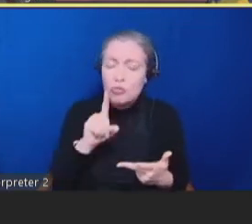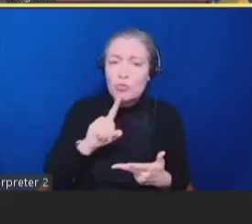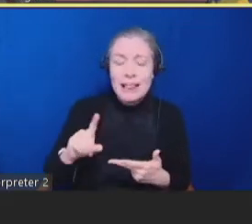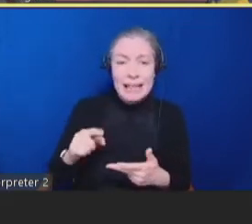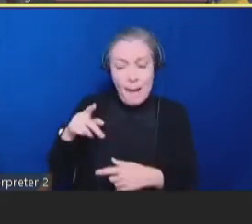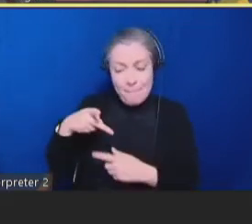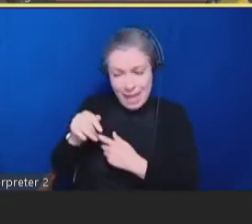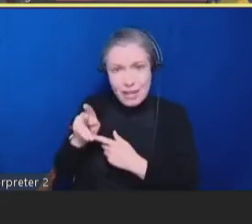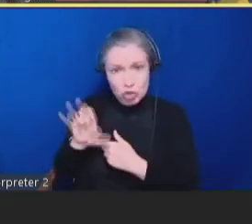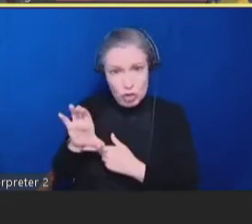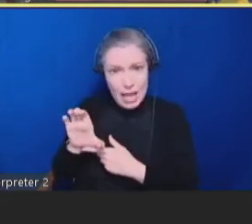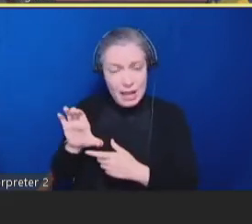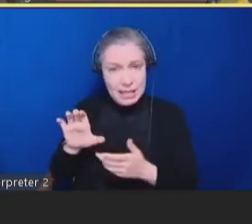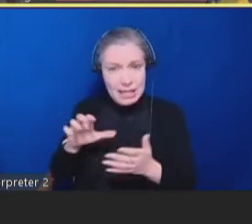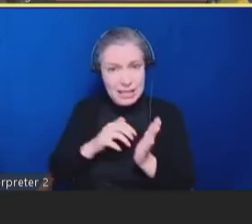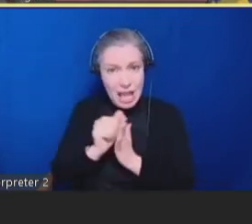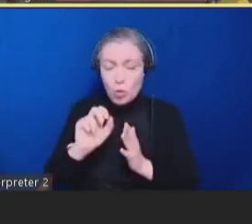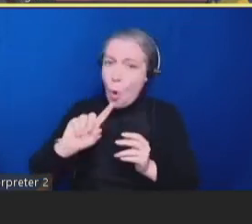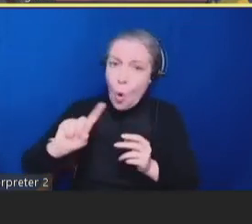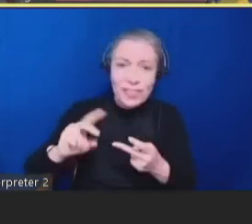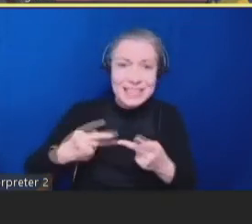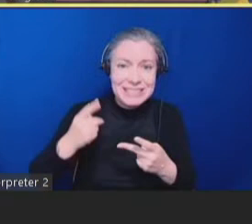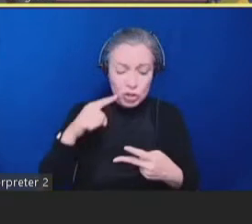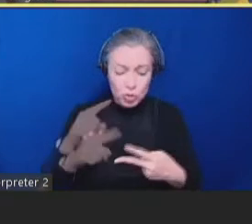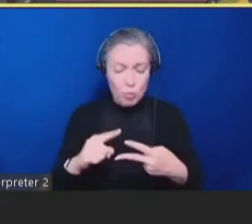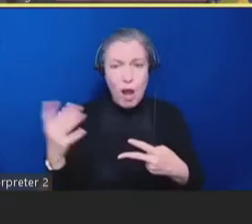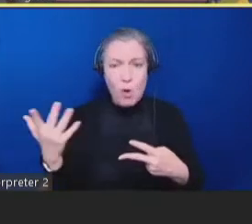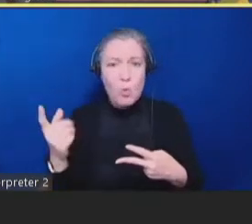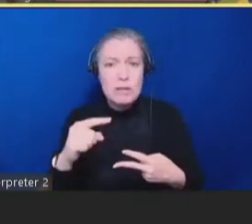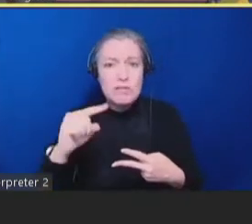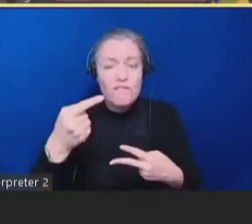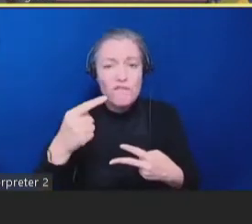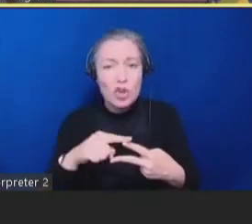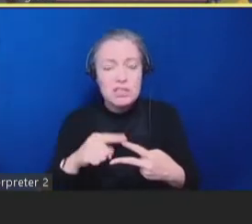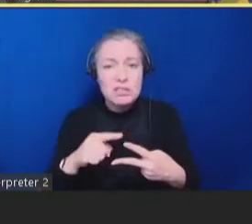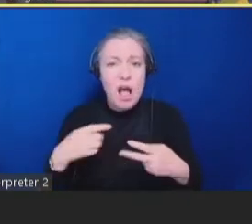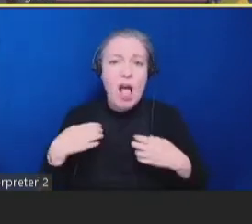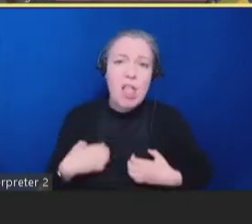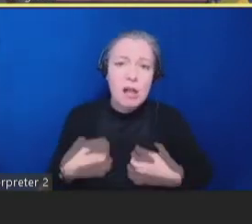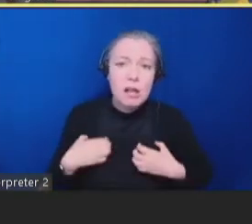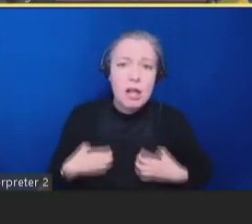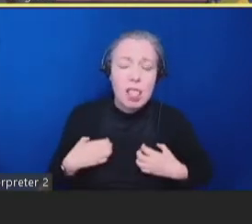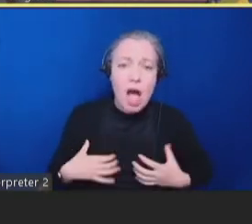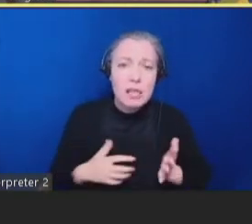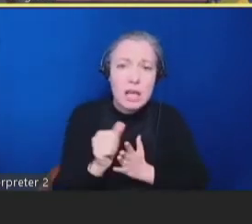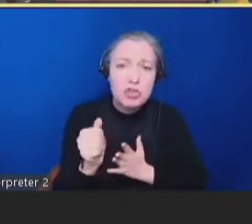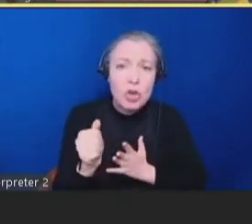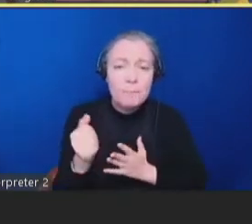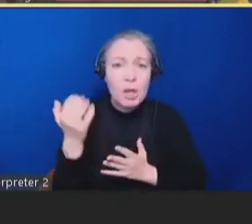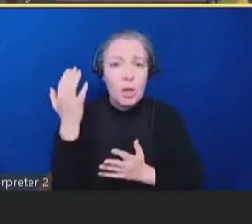this is because the current treatments for pancreatic cancer, which include surgery,